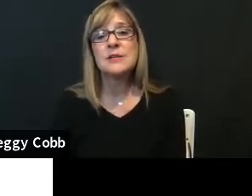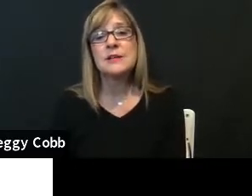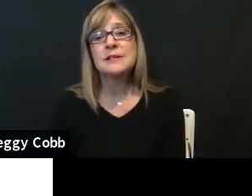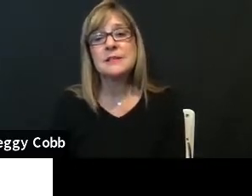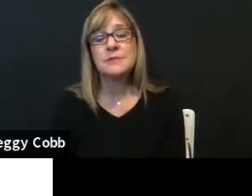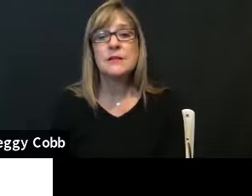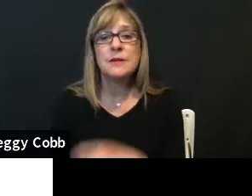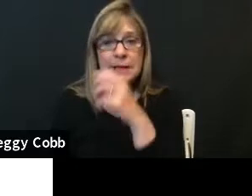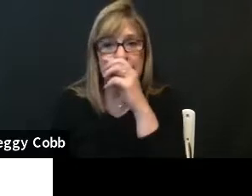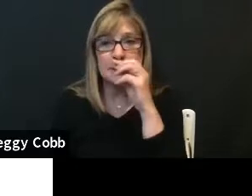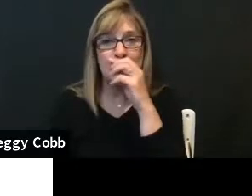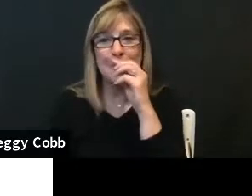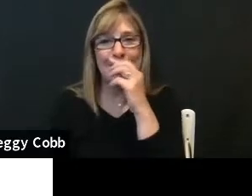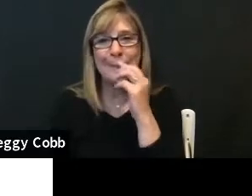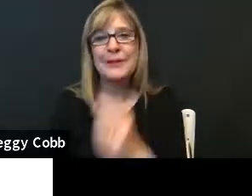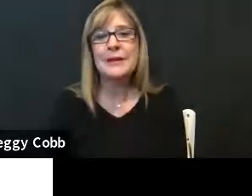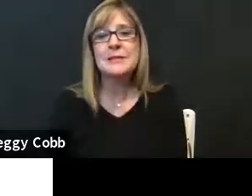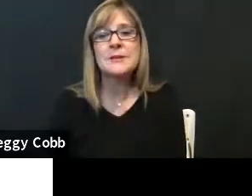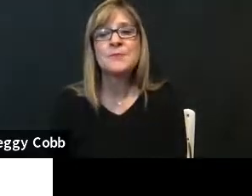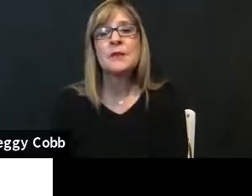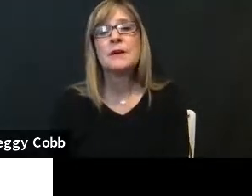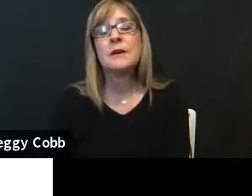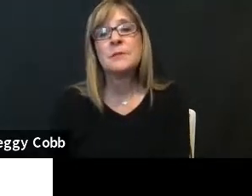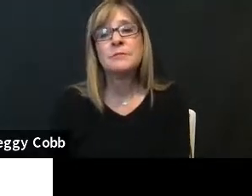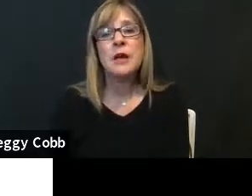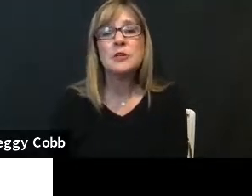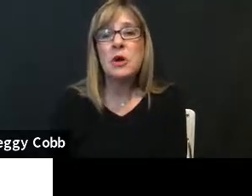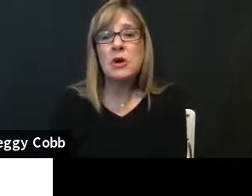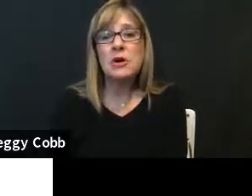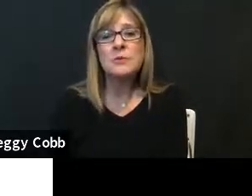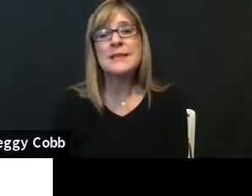hearing systems, hearing aids, Cochlear implants, alarms,